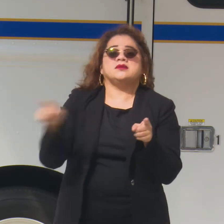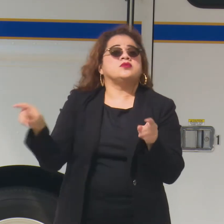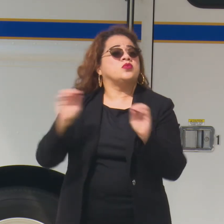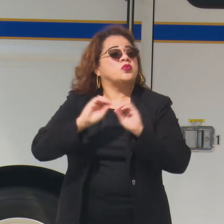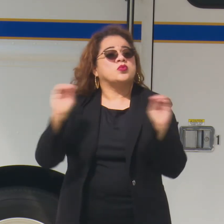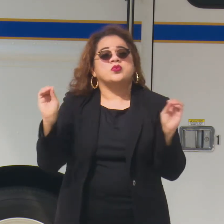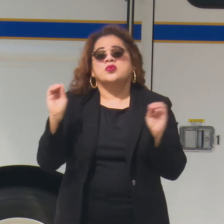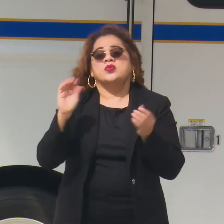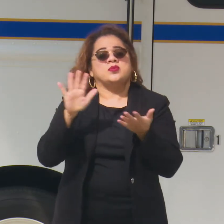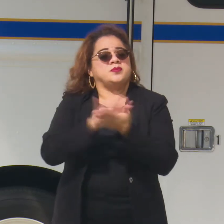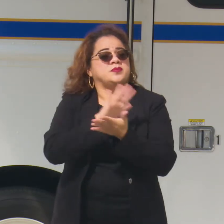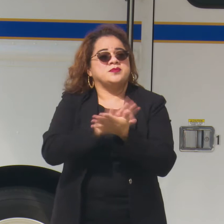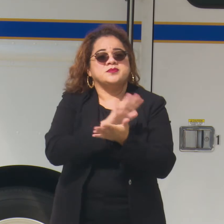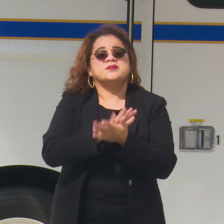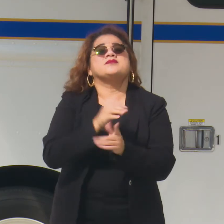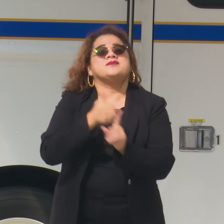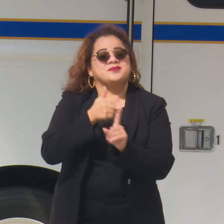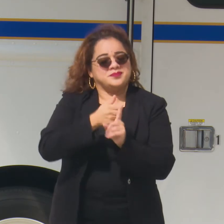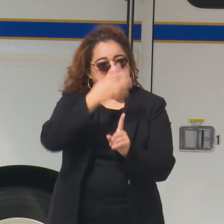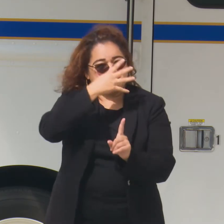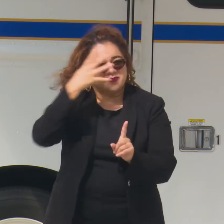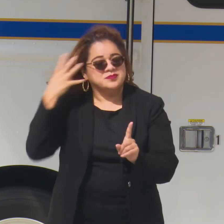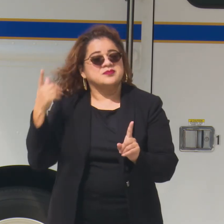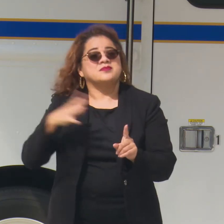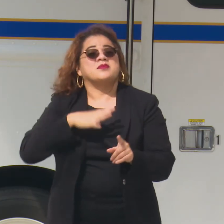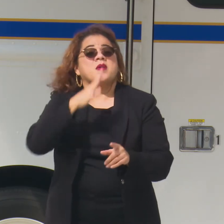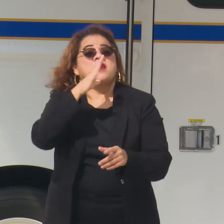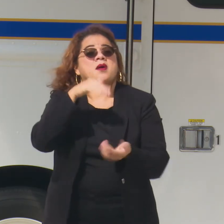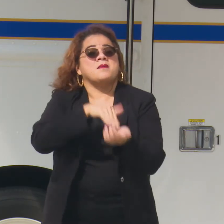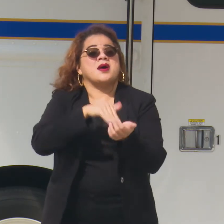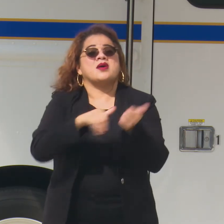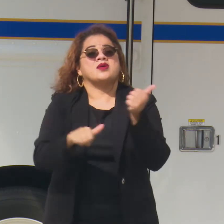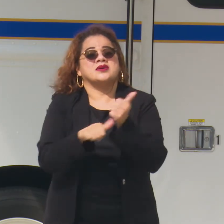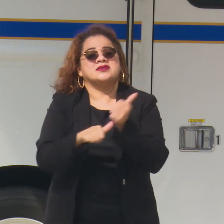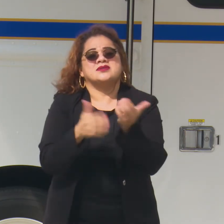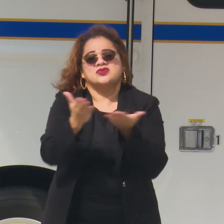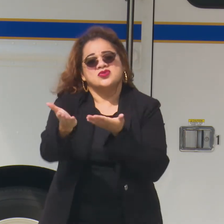when she was a medical assistant. Over the course of that